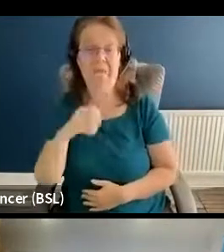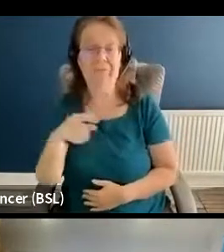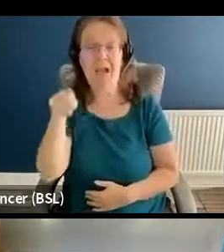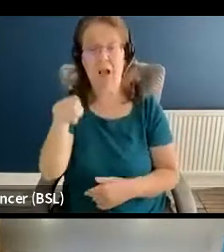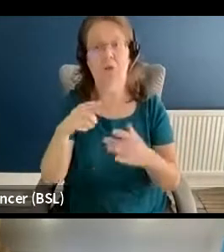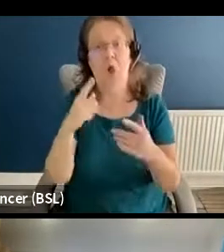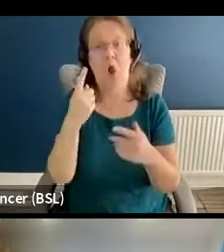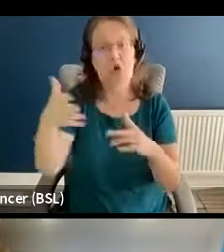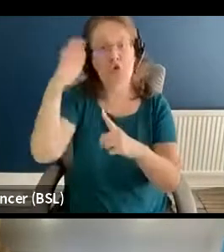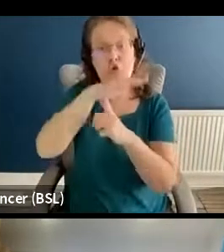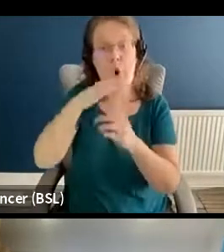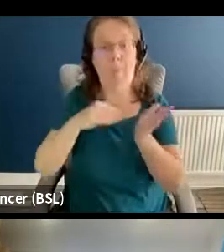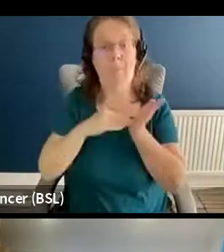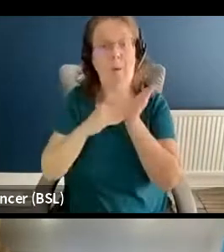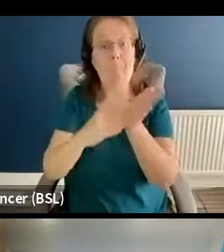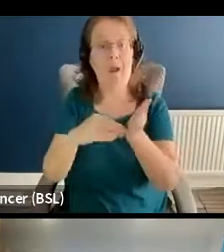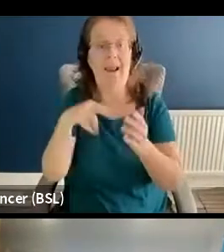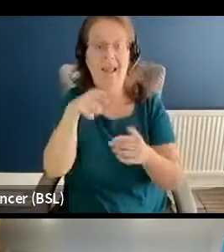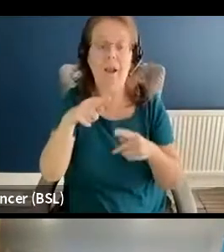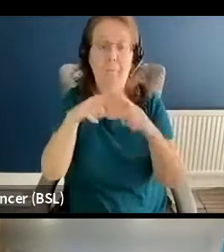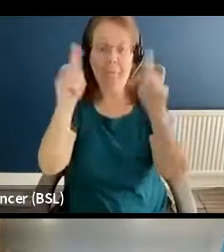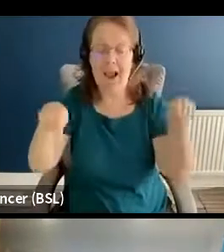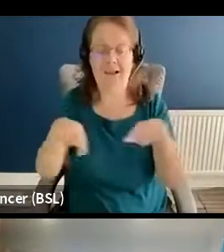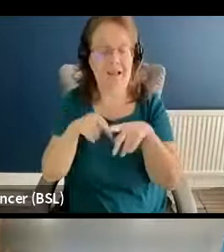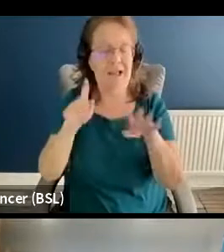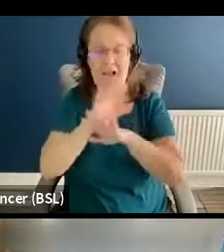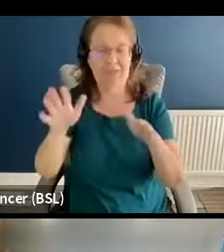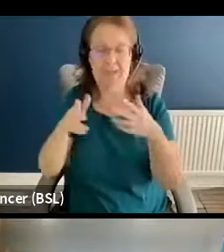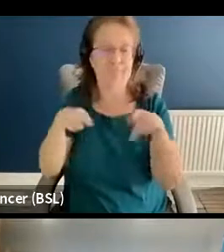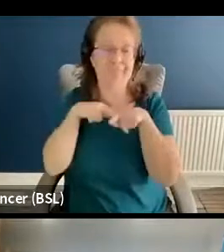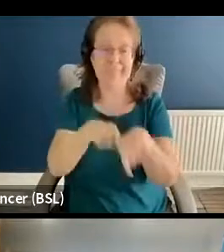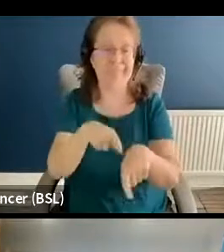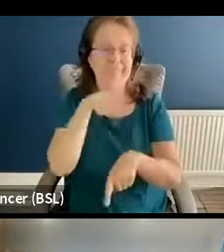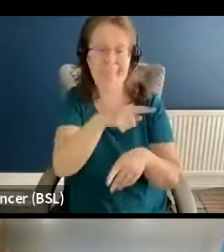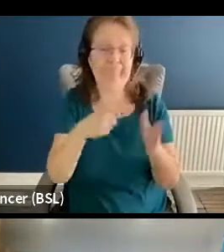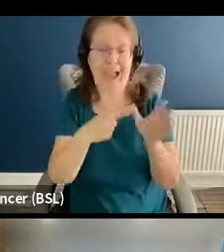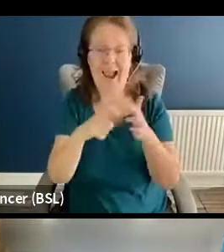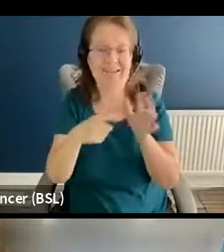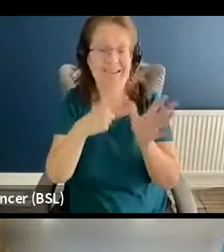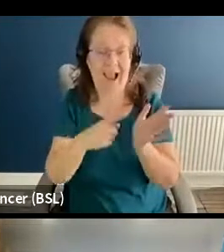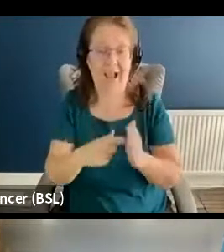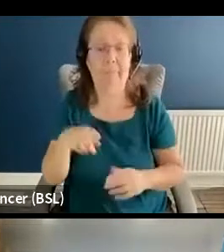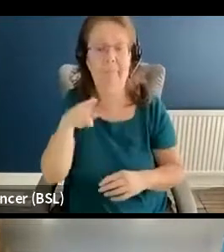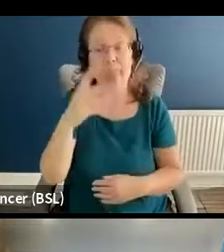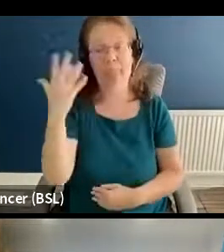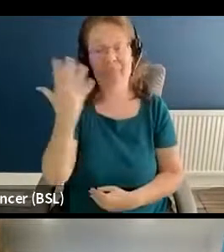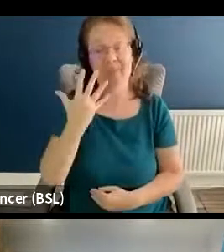to conform with WCAG and ADA. You balance this against the fact that 15% of the global population